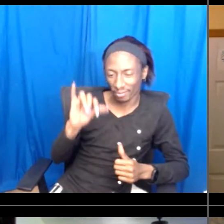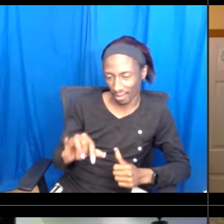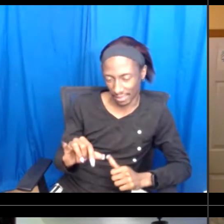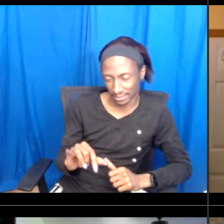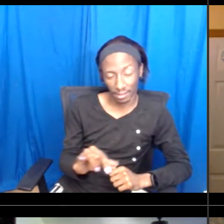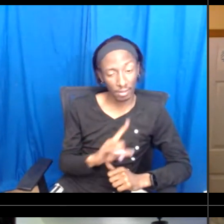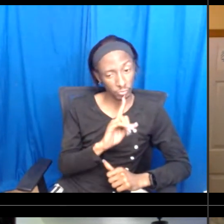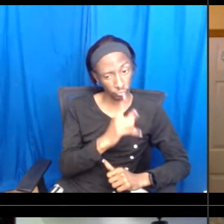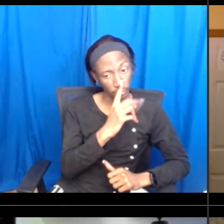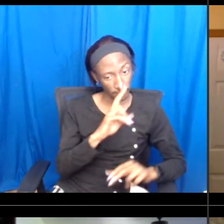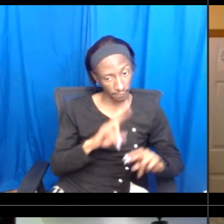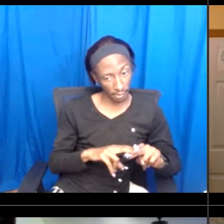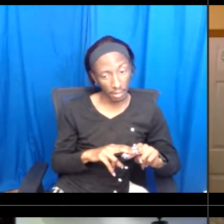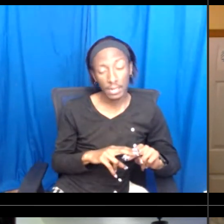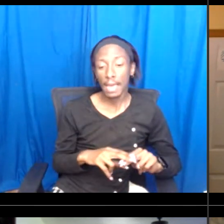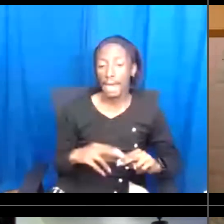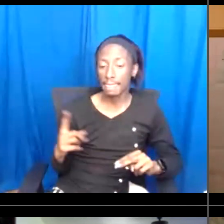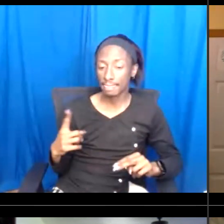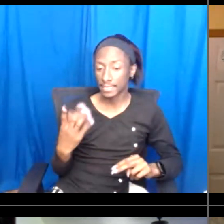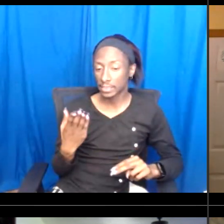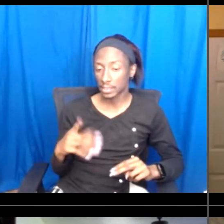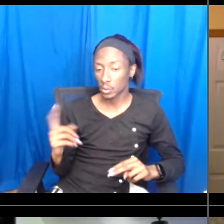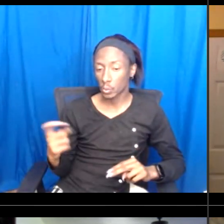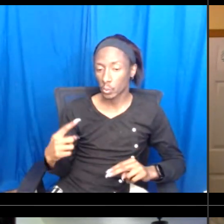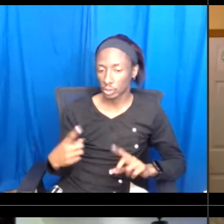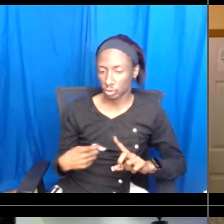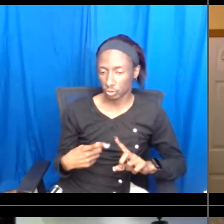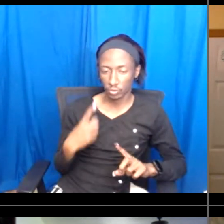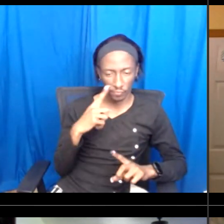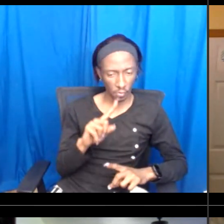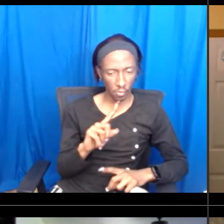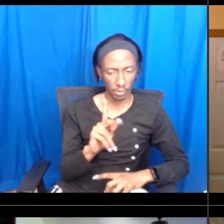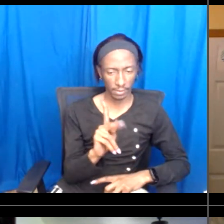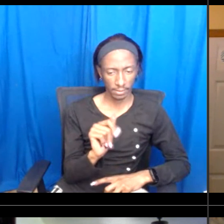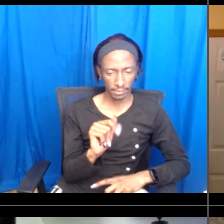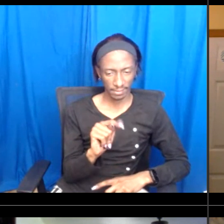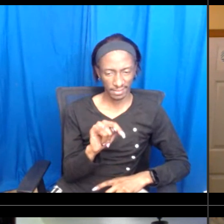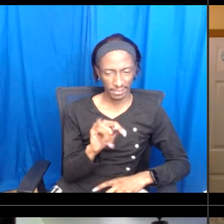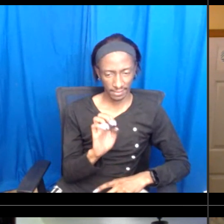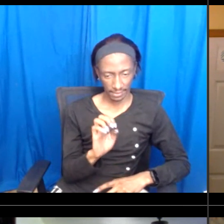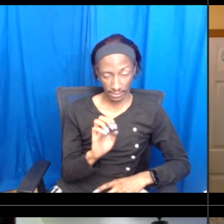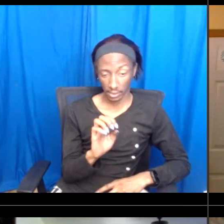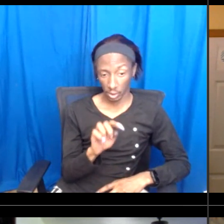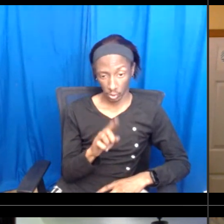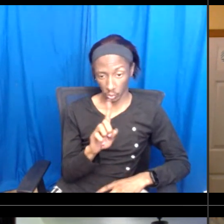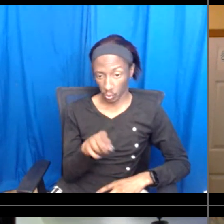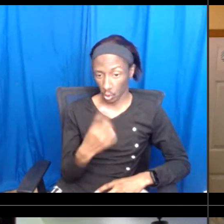And this question comes... I think this one is for Katie. "Do you only mark females?"